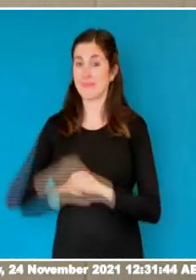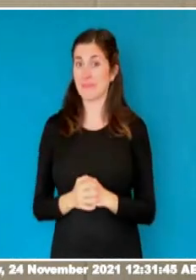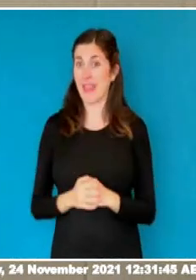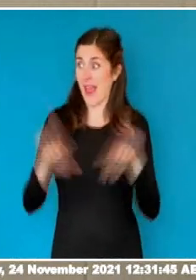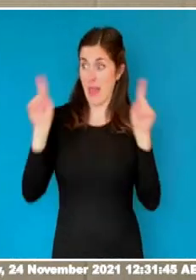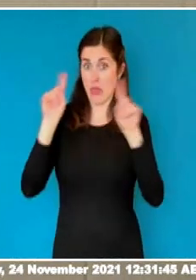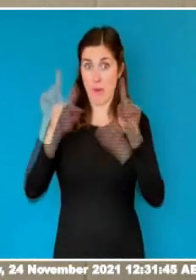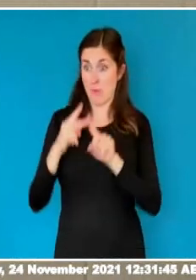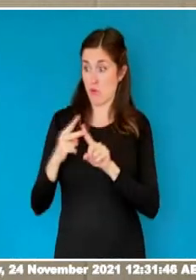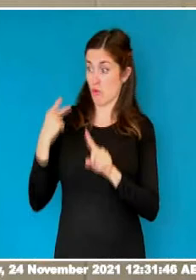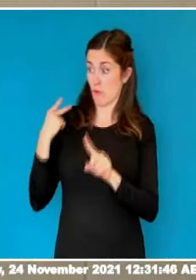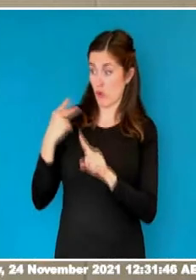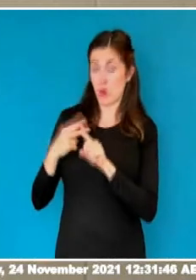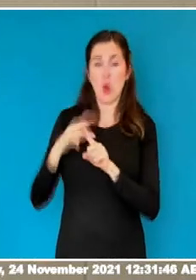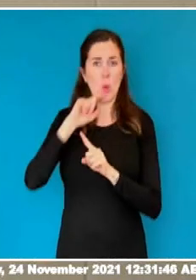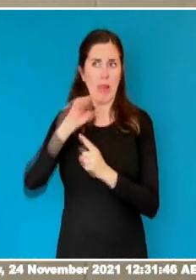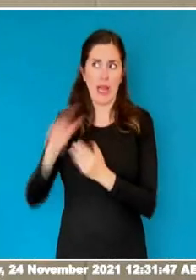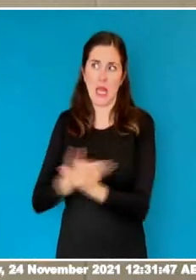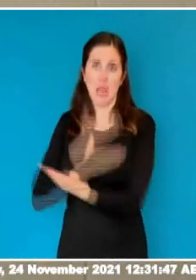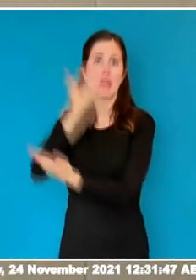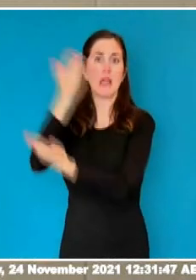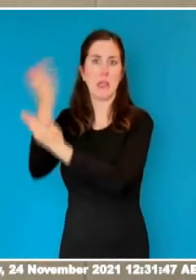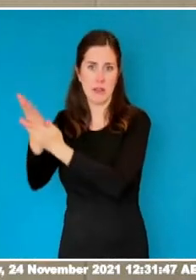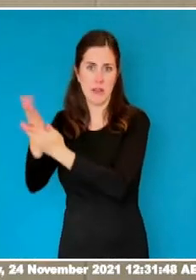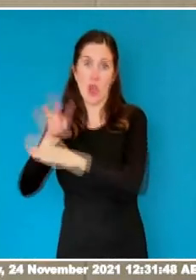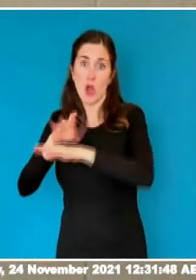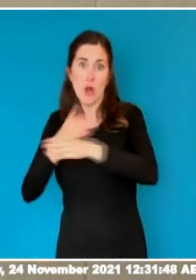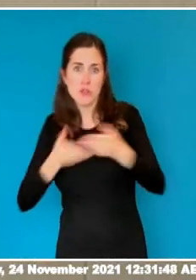will be before our agency consultative network for approval.